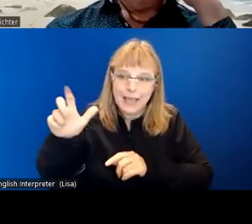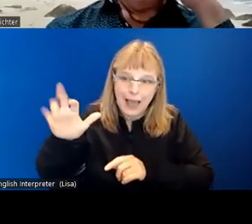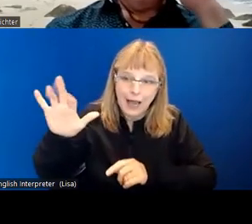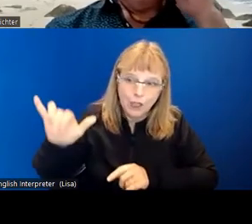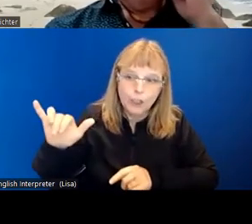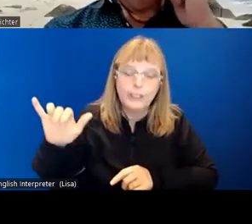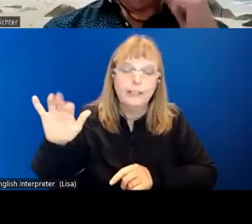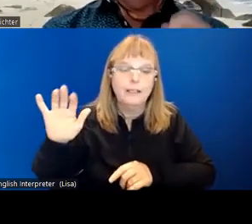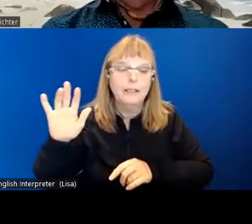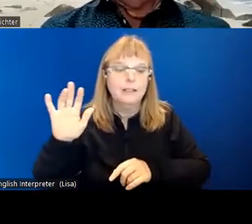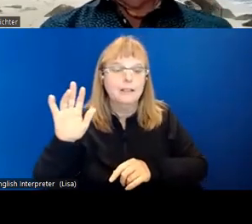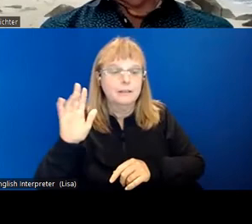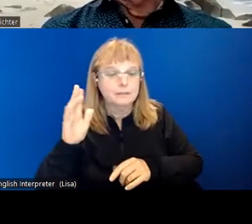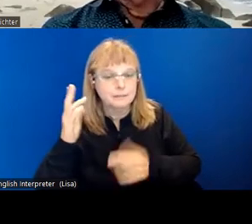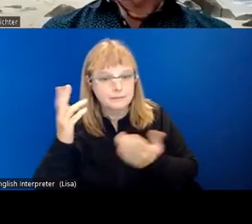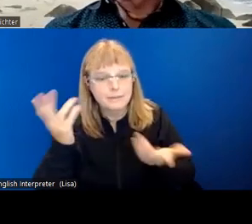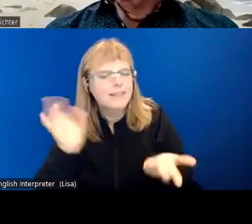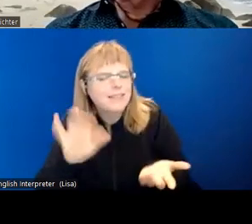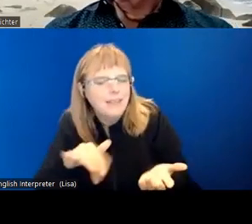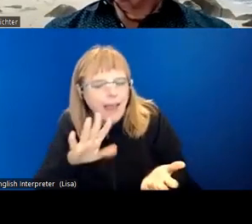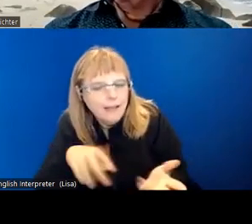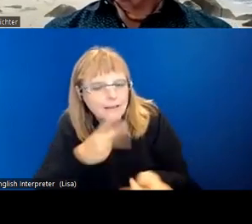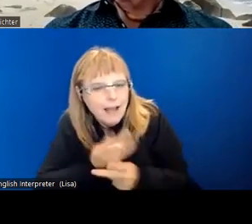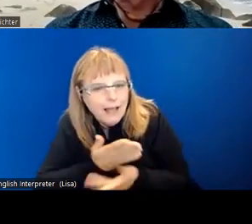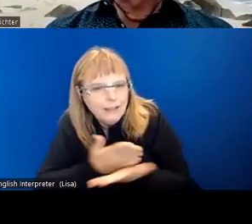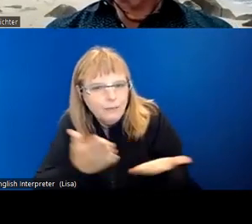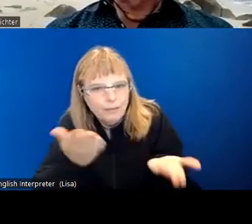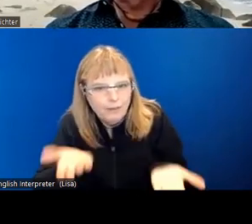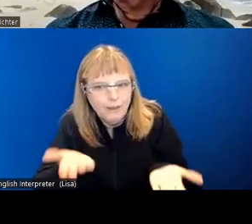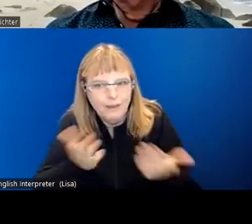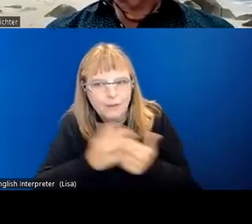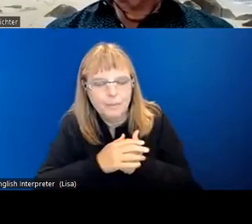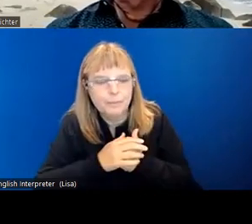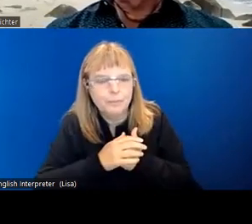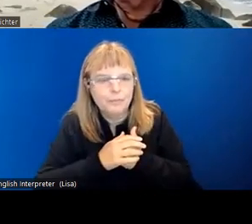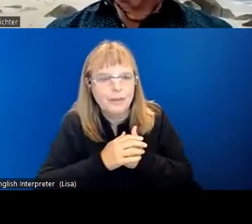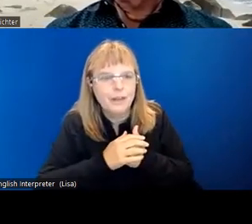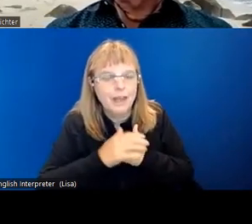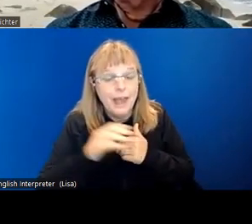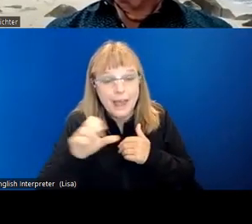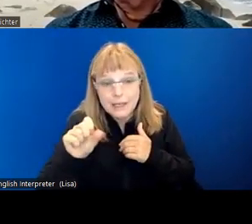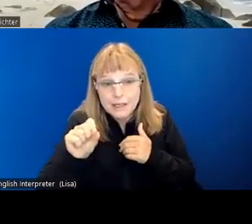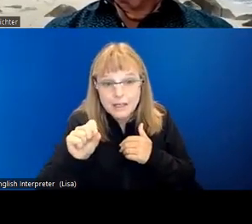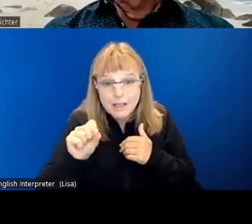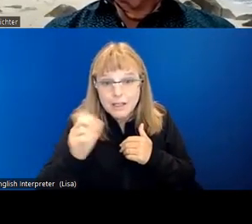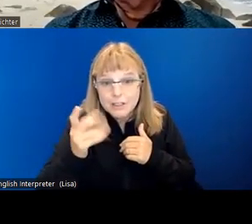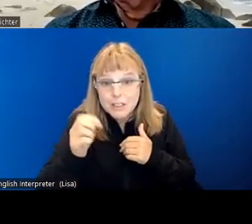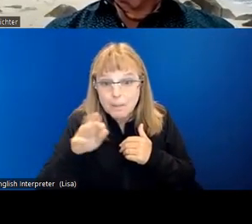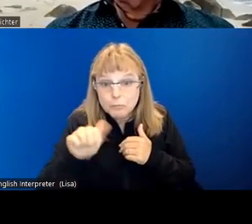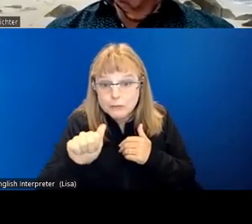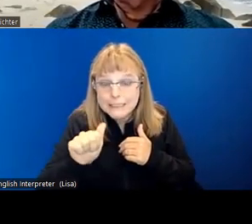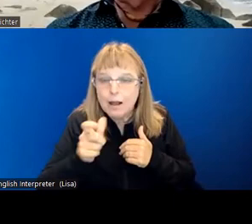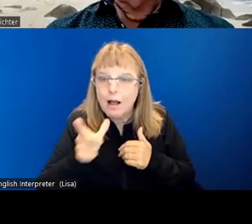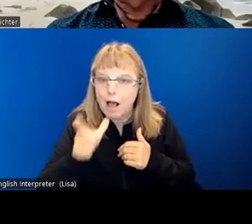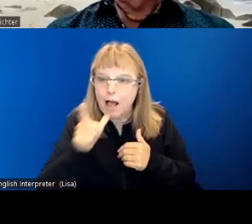and so, yeah. And, Sabrina, the lunch line is a really great place to chat.